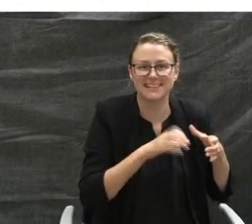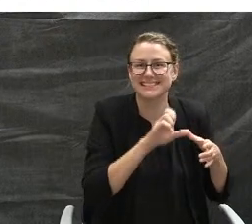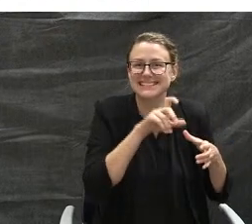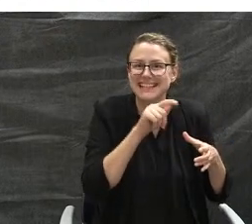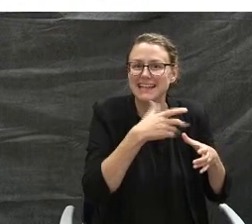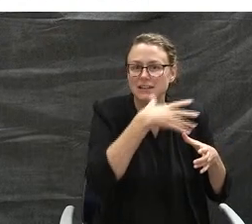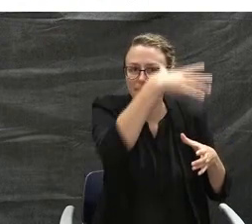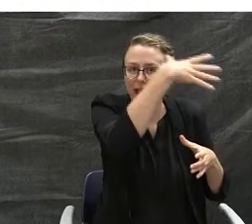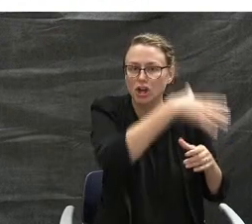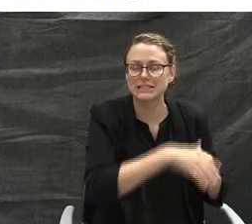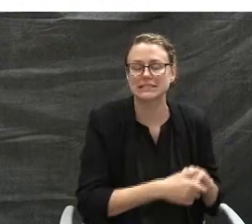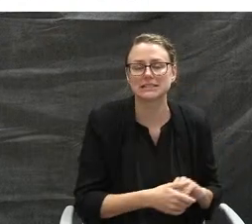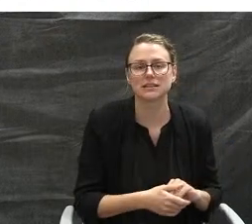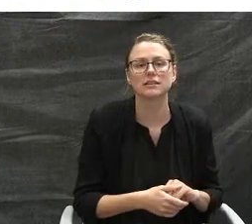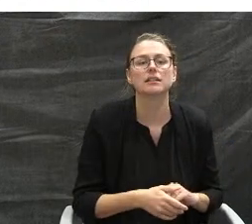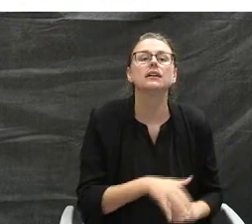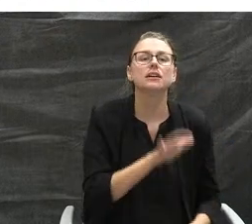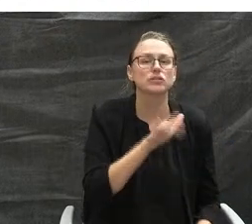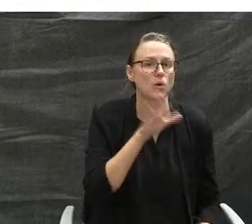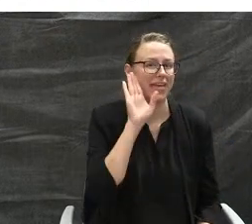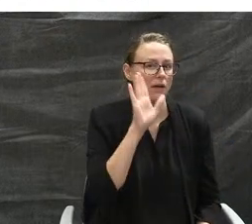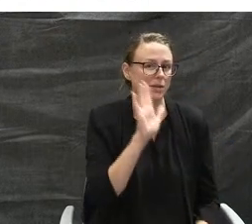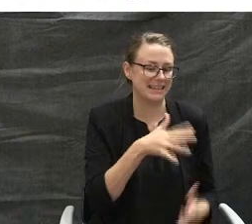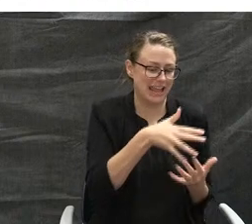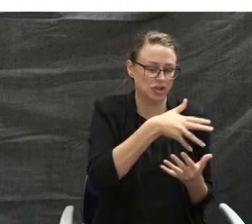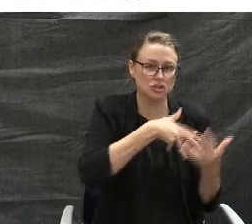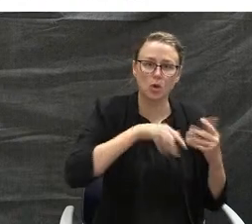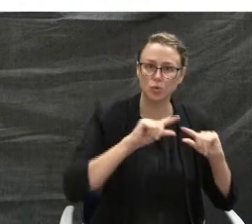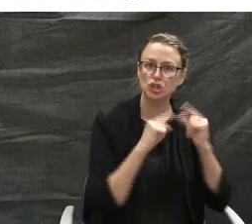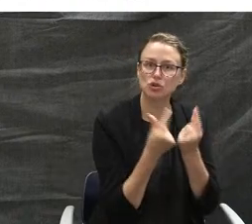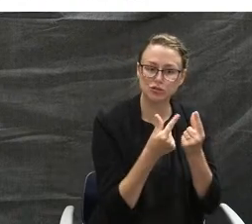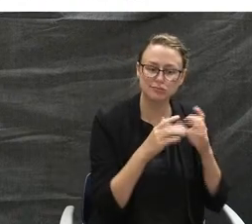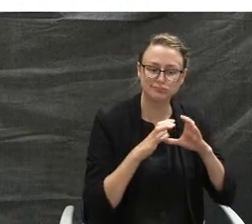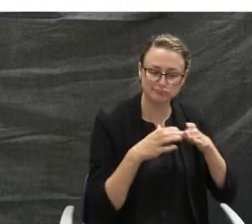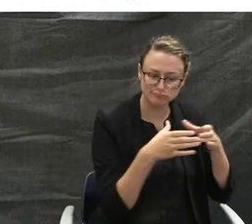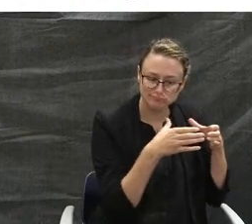So that'll be kind of their social group as they take